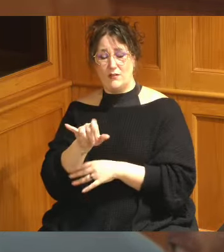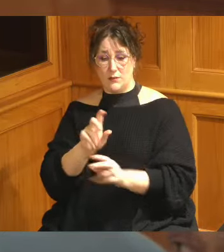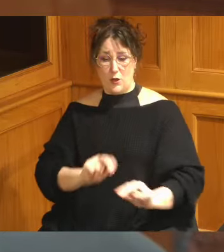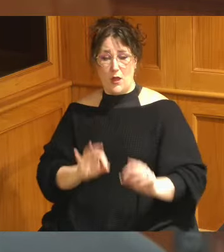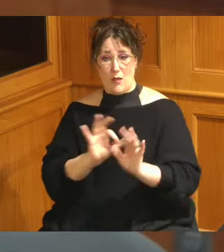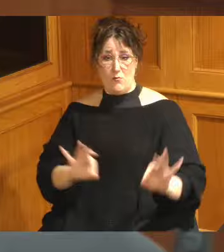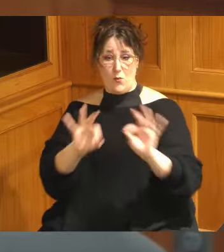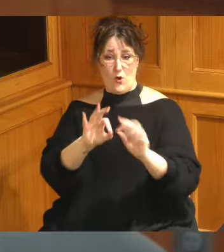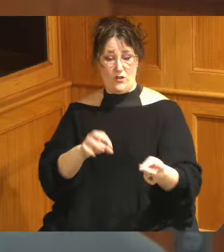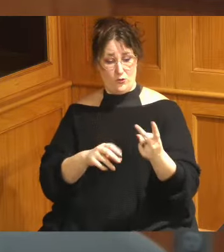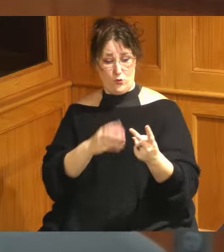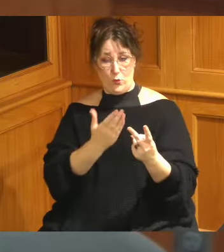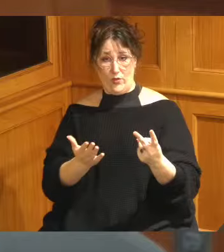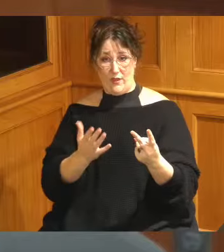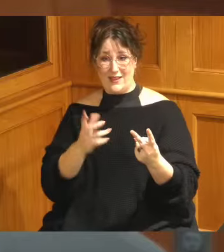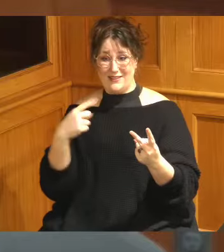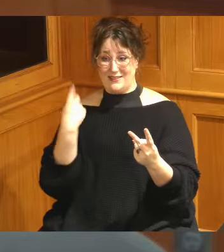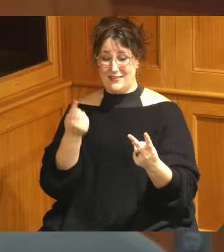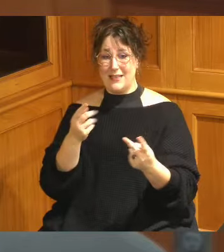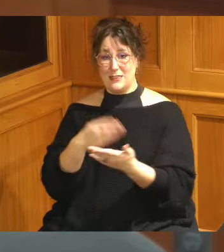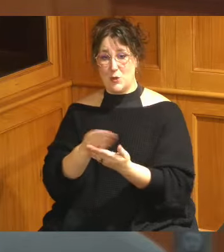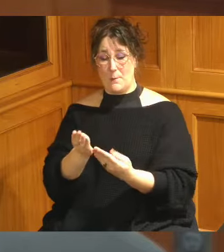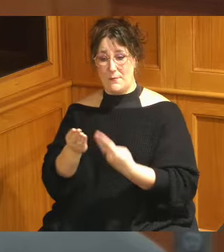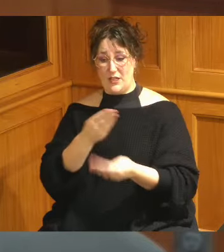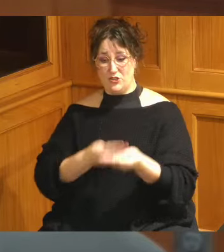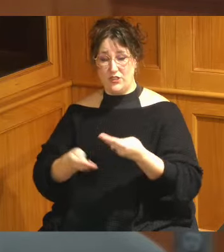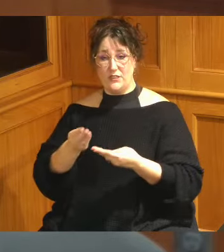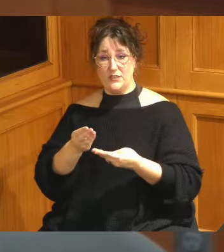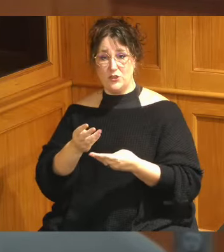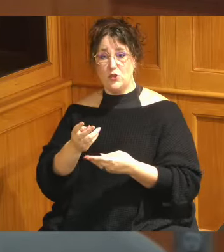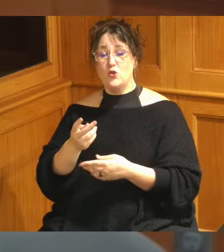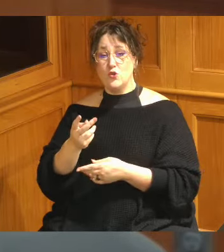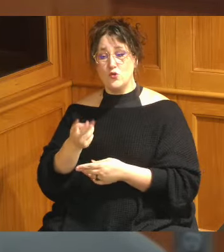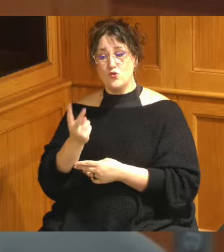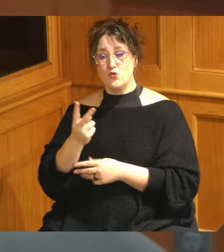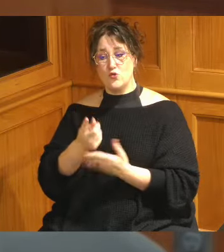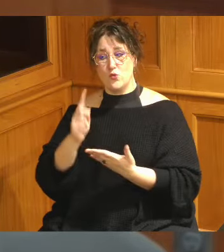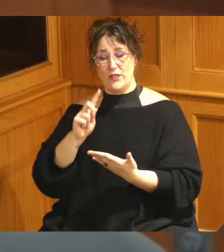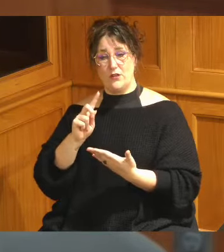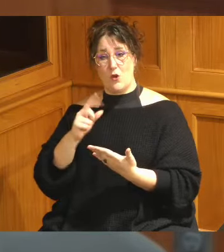have come to light since the budget hearings two weeks ago that I want to share with you. First,